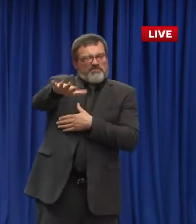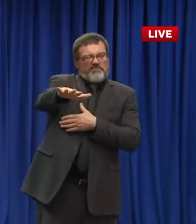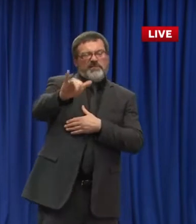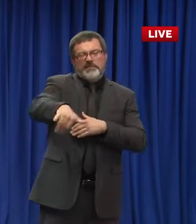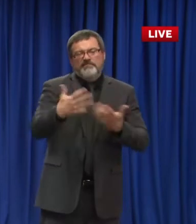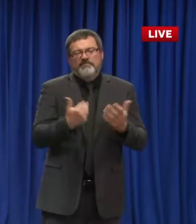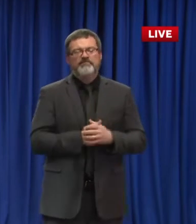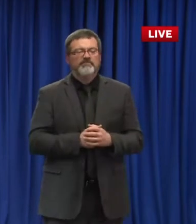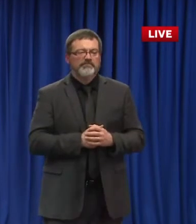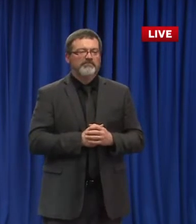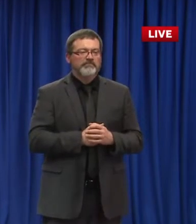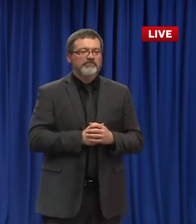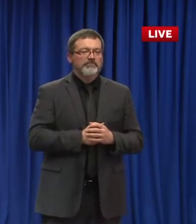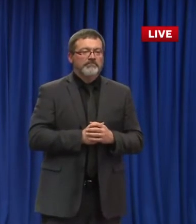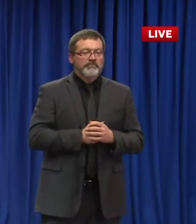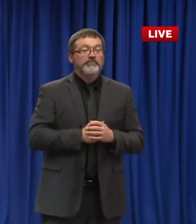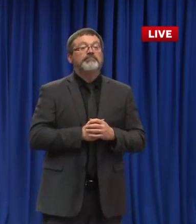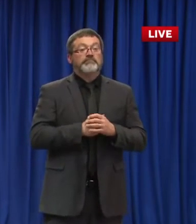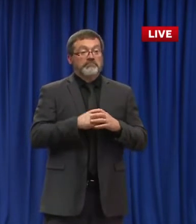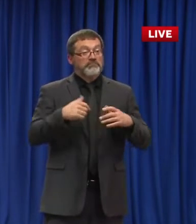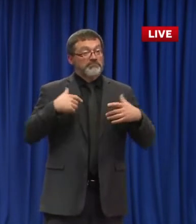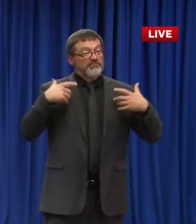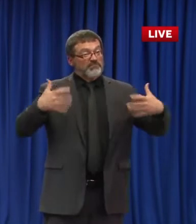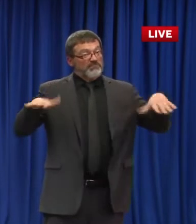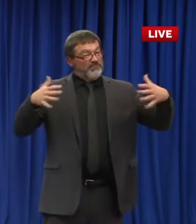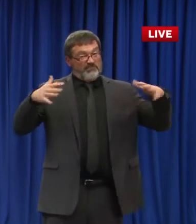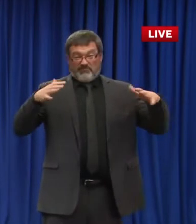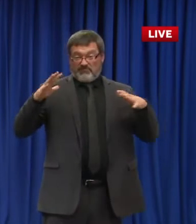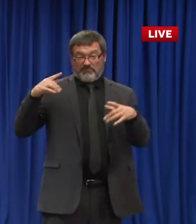POPULATIONS IN OUR LONG-TERM CARE FACILITIES.